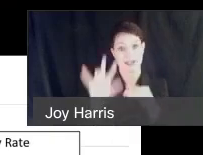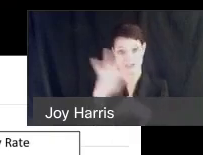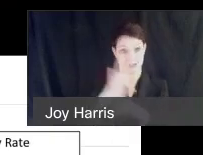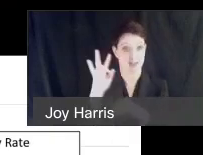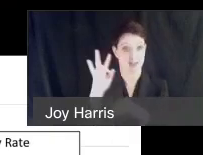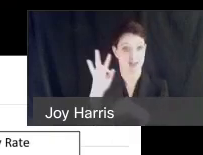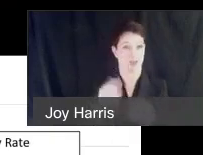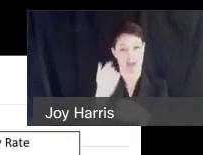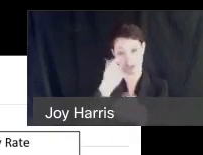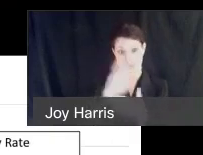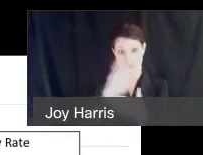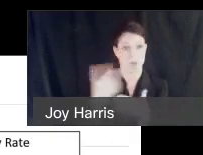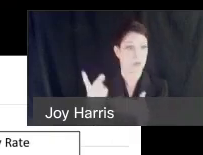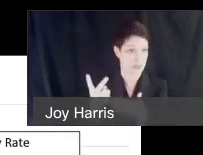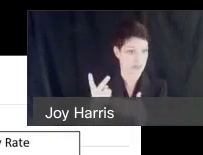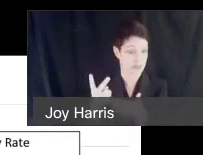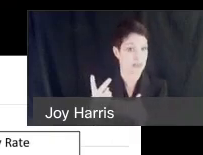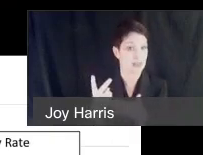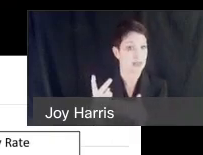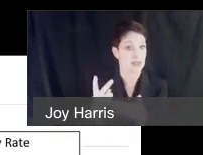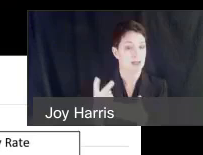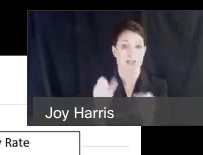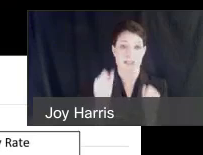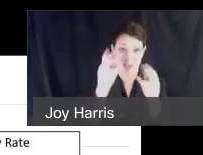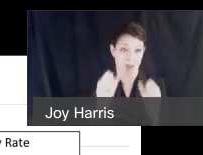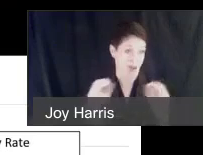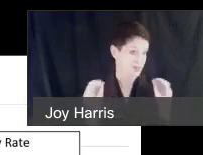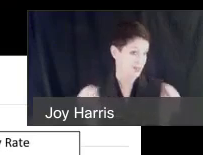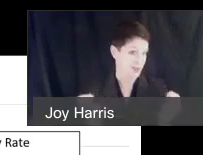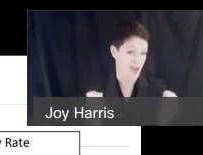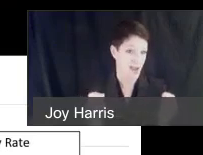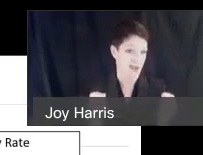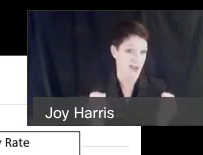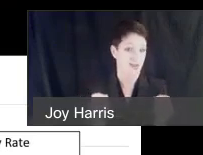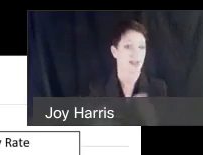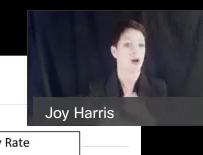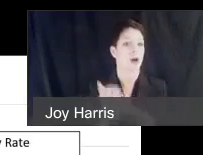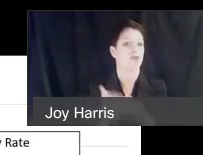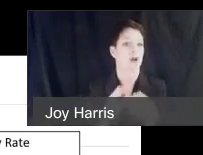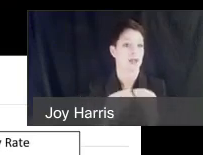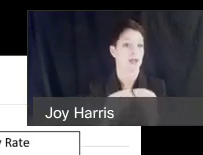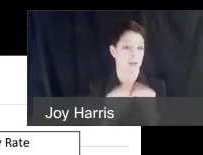weeks, so no surprise now that our running average is finally down below 5%